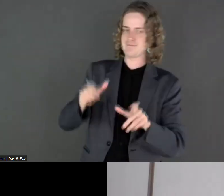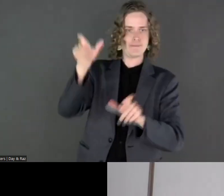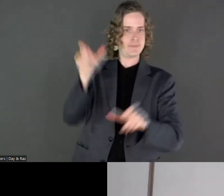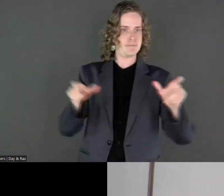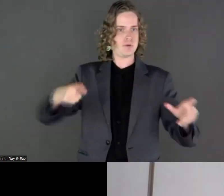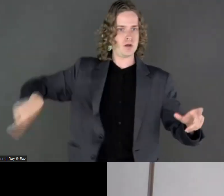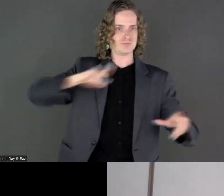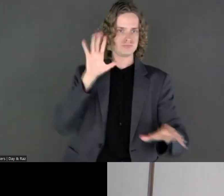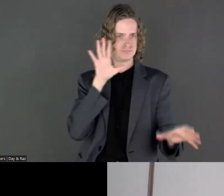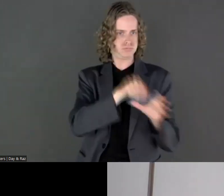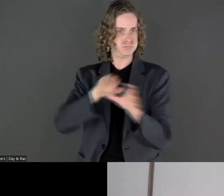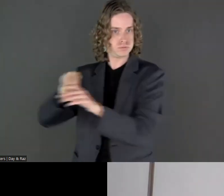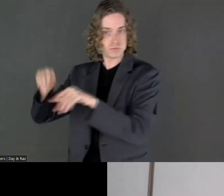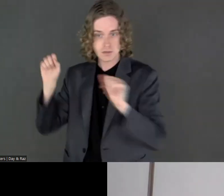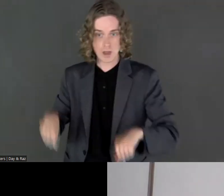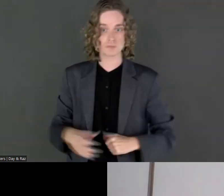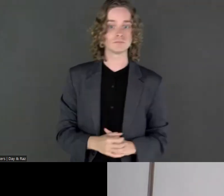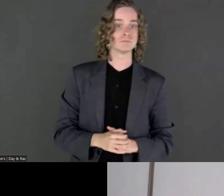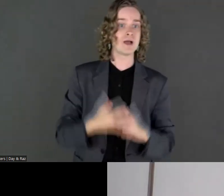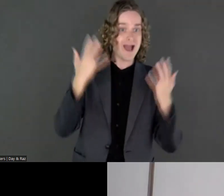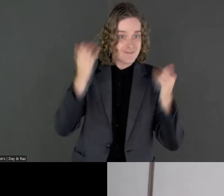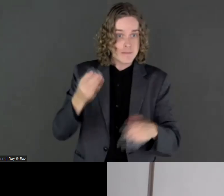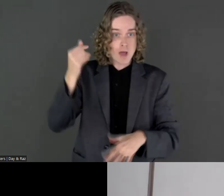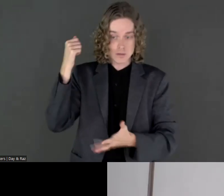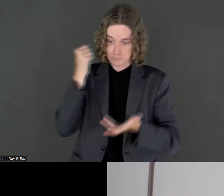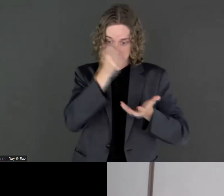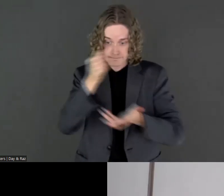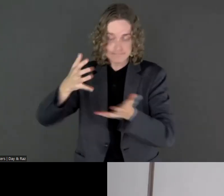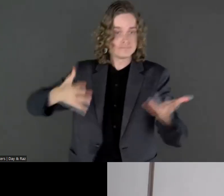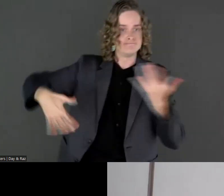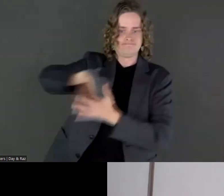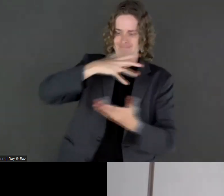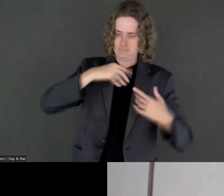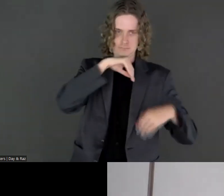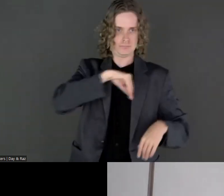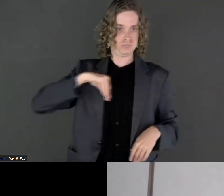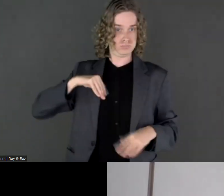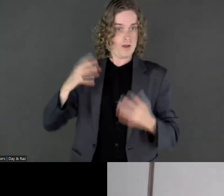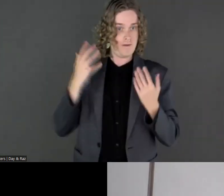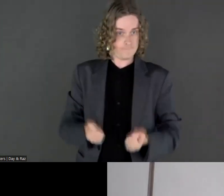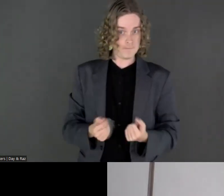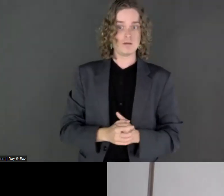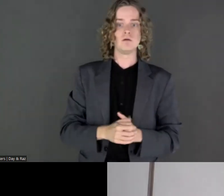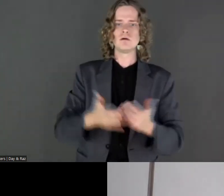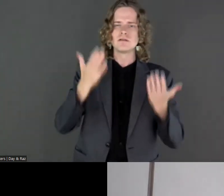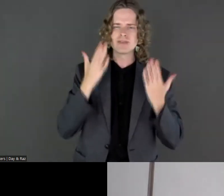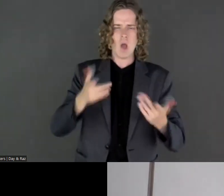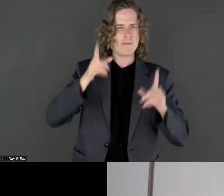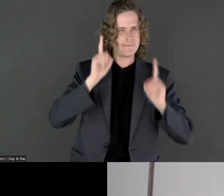we have a serious challenge of the flexibility of approach to the humanitarian assistance,